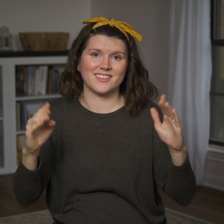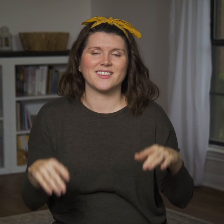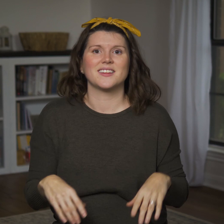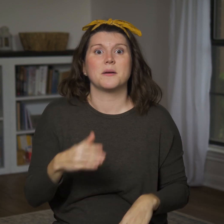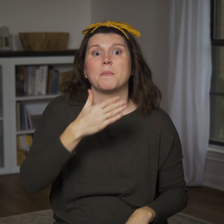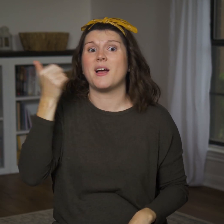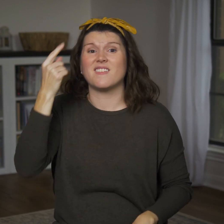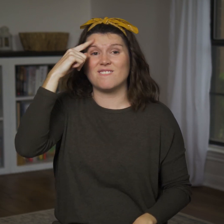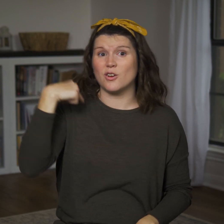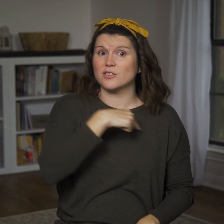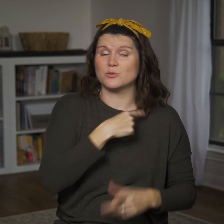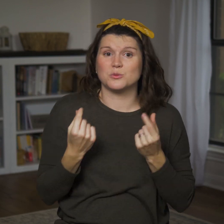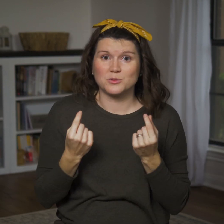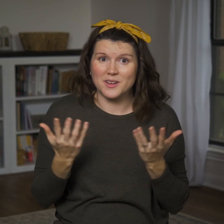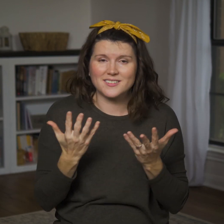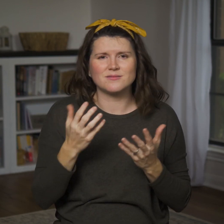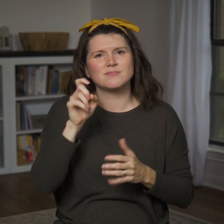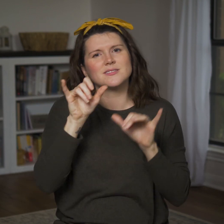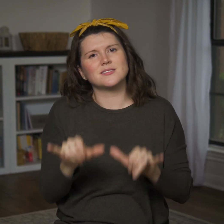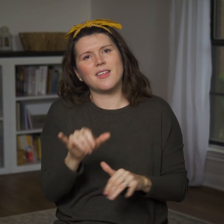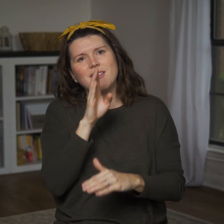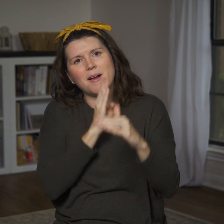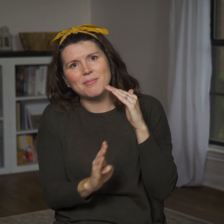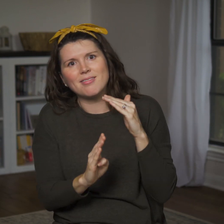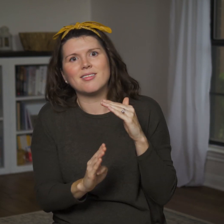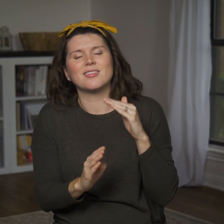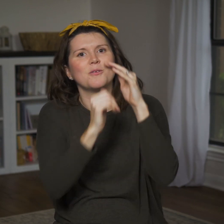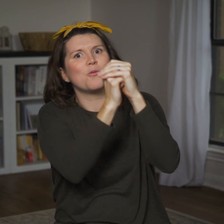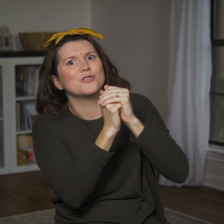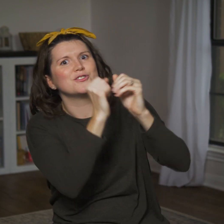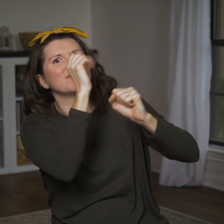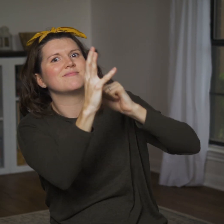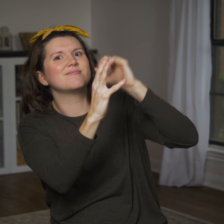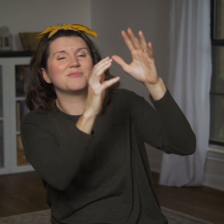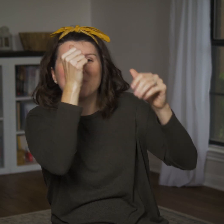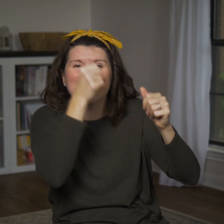The best way for us to stay humble and worshipful